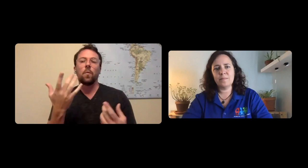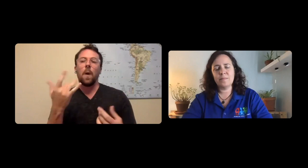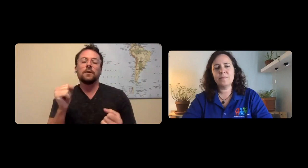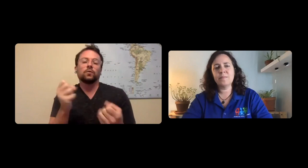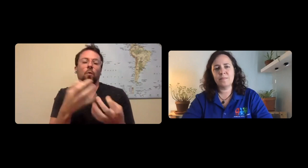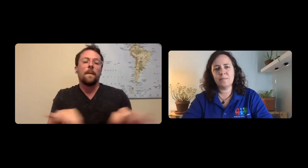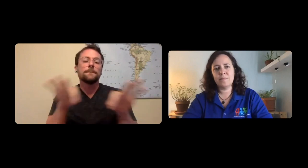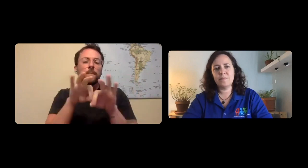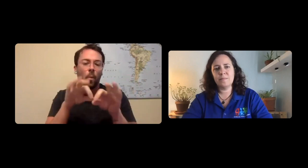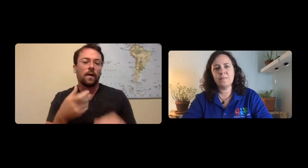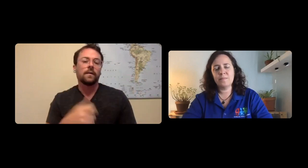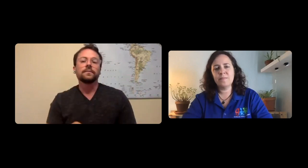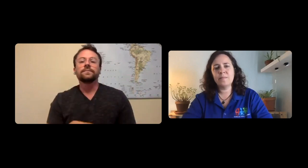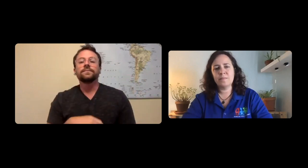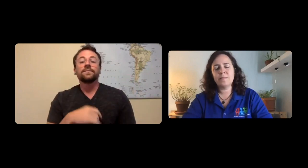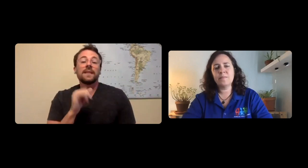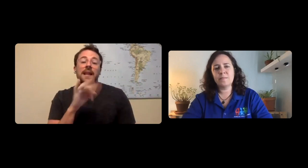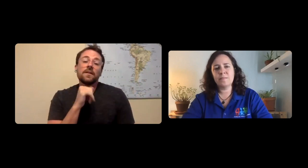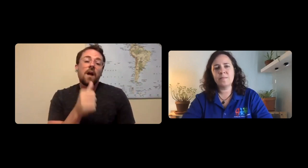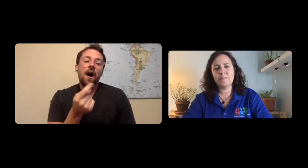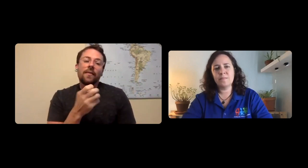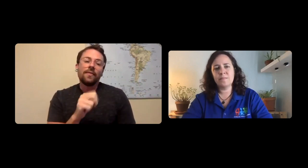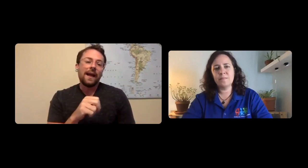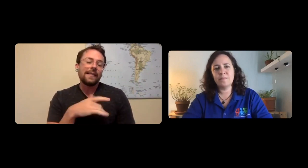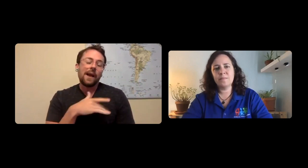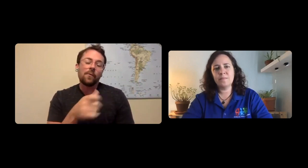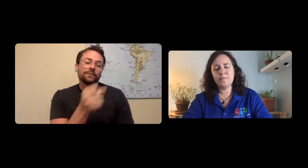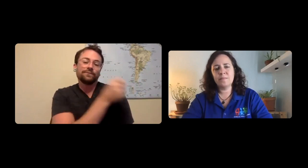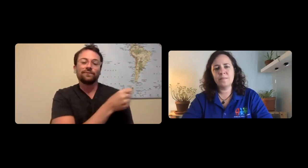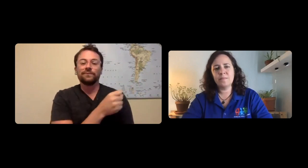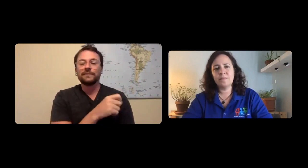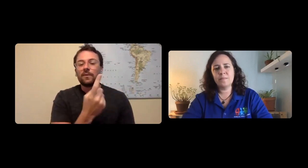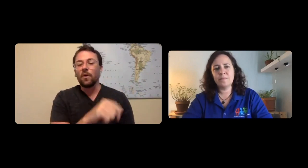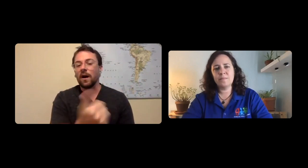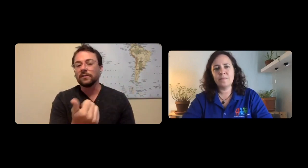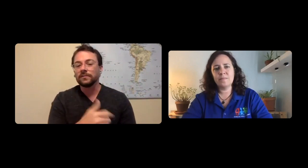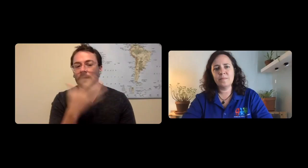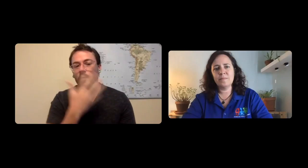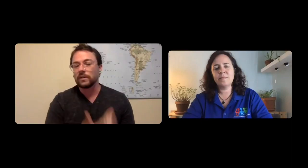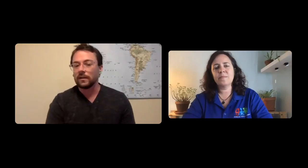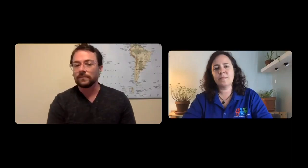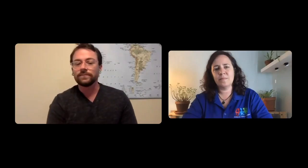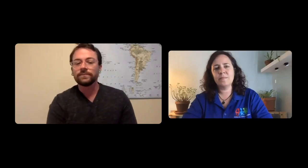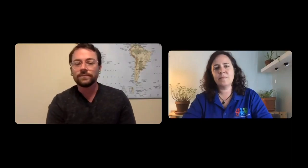But I feel like there are some opportunities to engage with parents and for them to understand